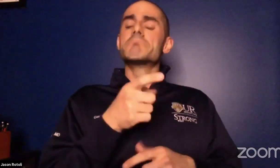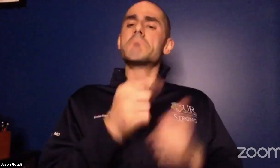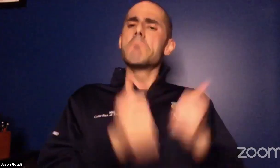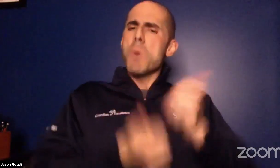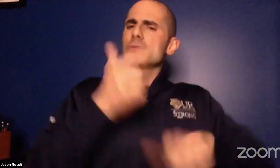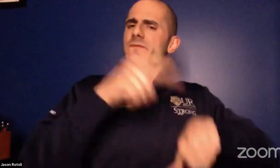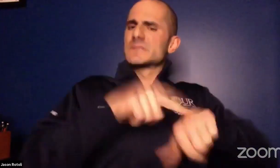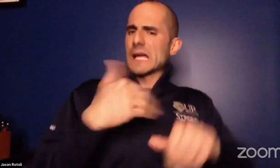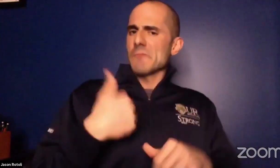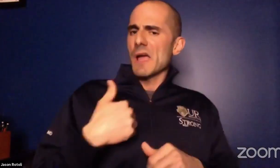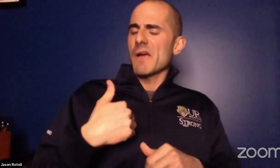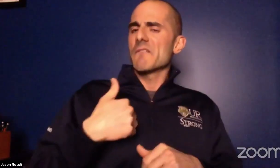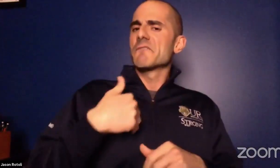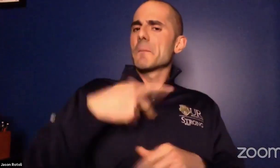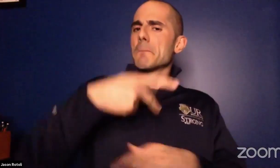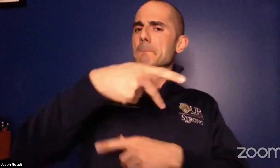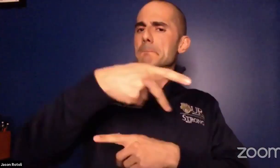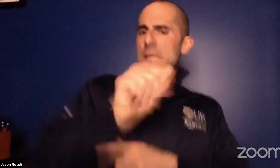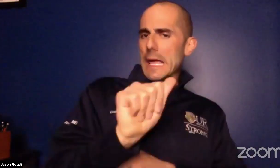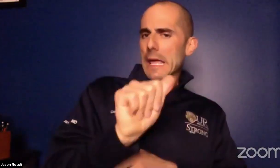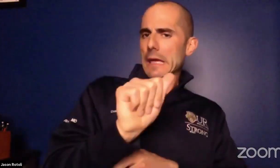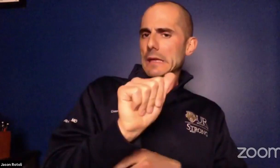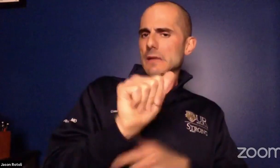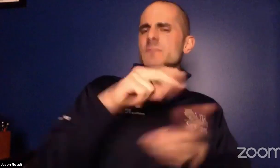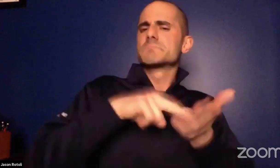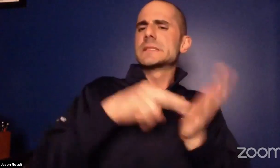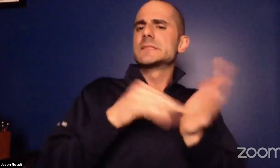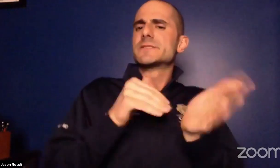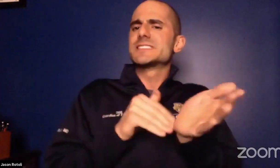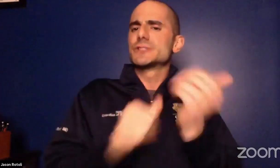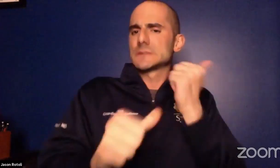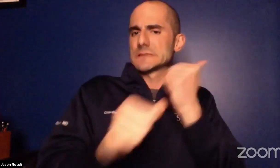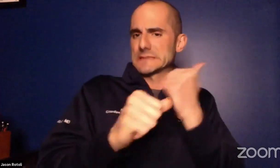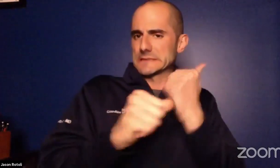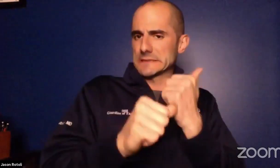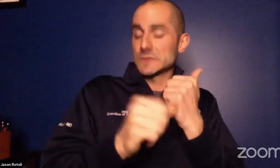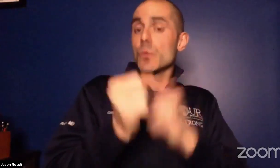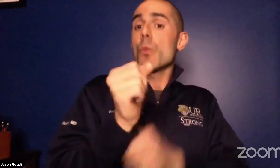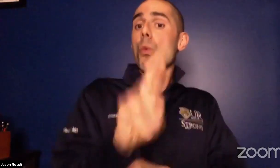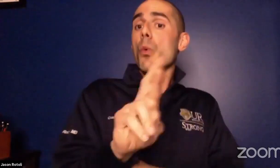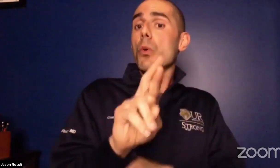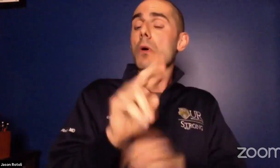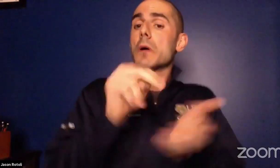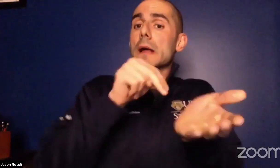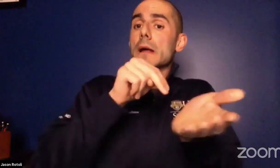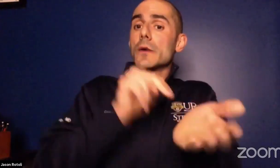between the two of those and emergency room for those